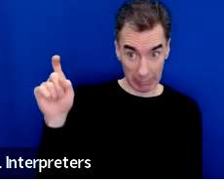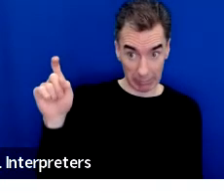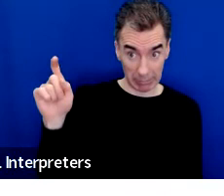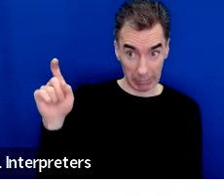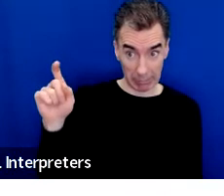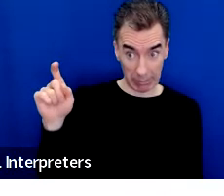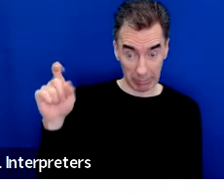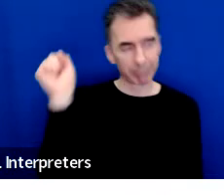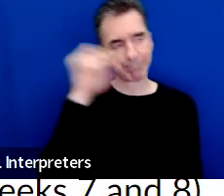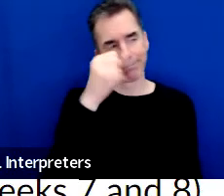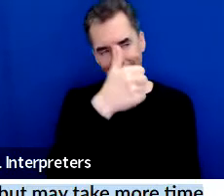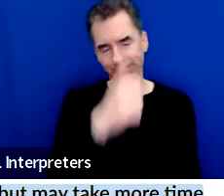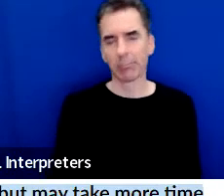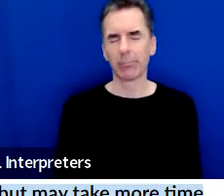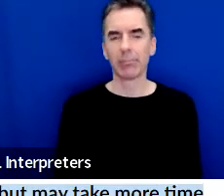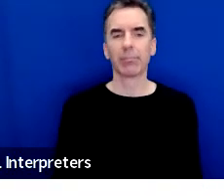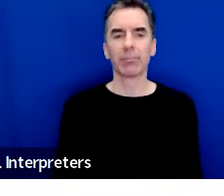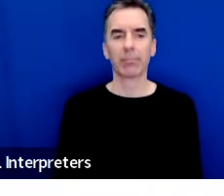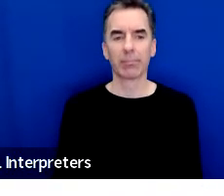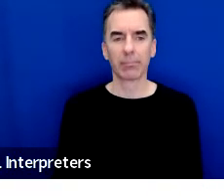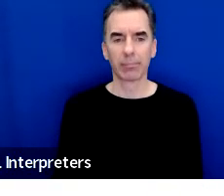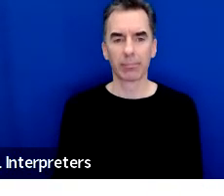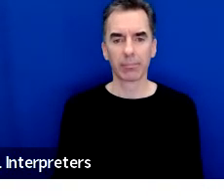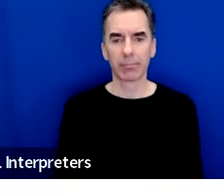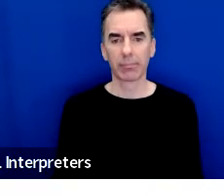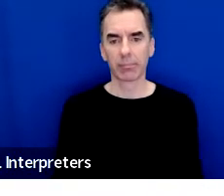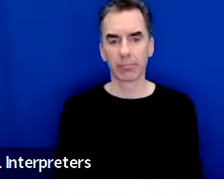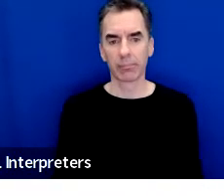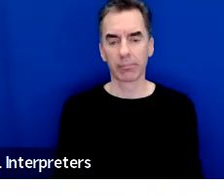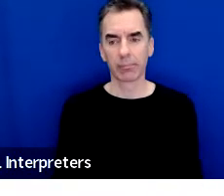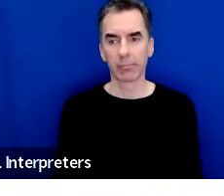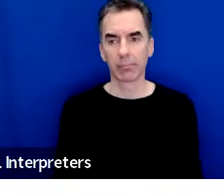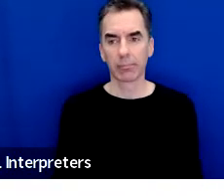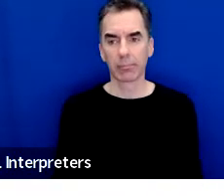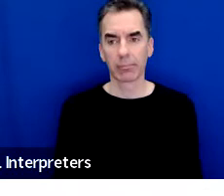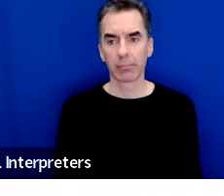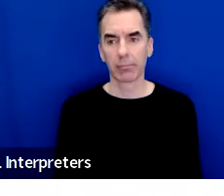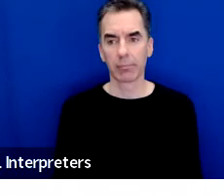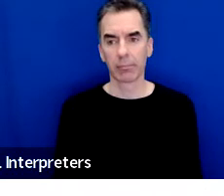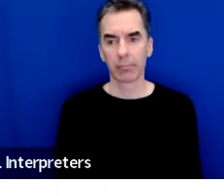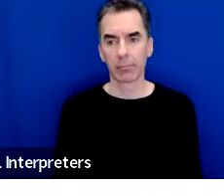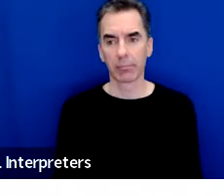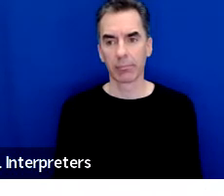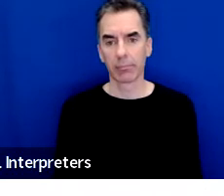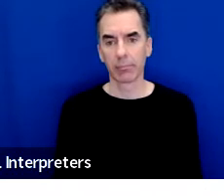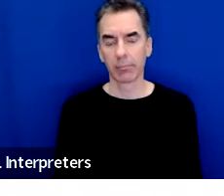yeah, that's good. Okay. Yeah. And you can see here, well, you might not actually be able to see it,